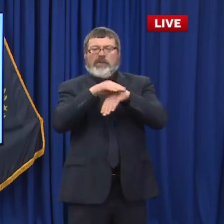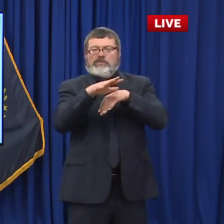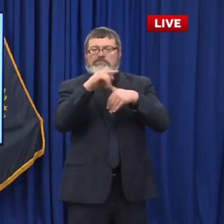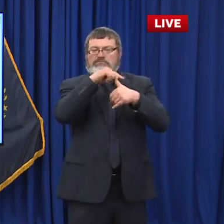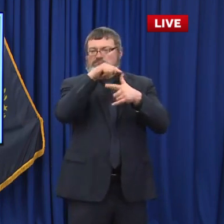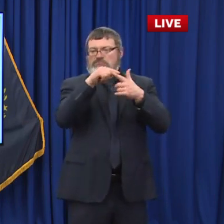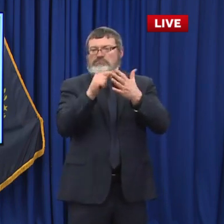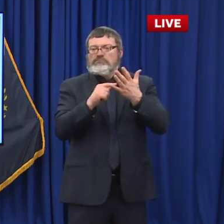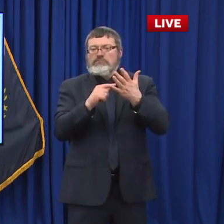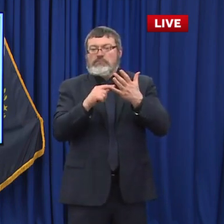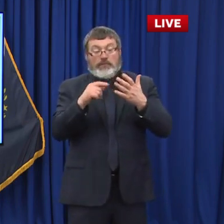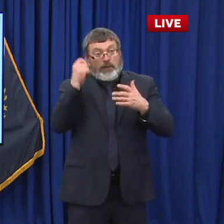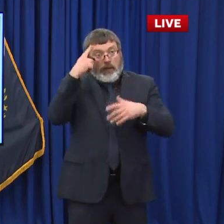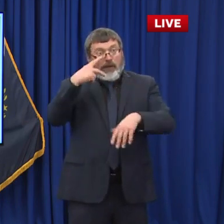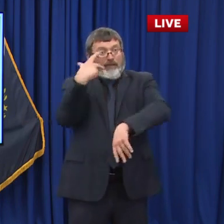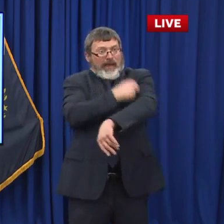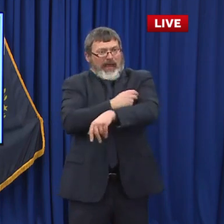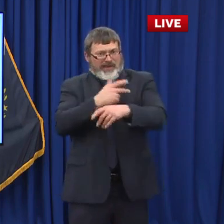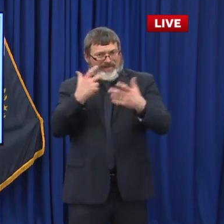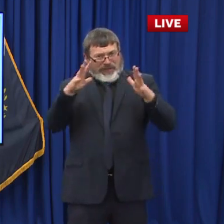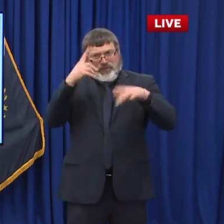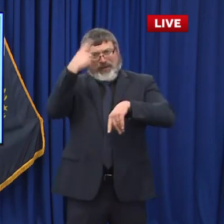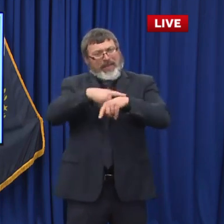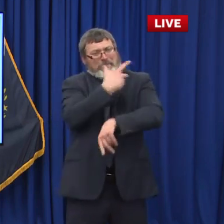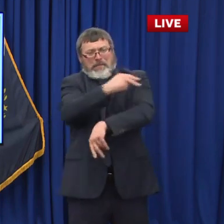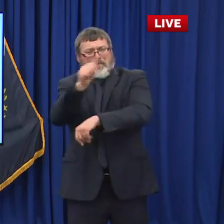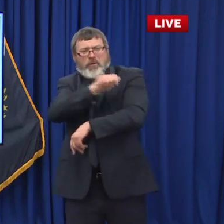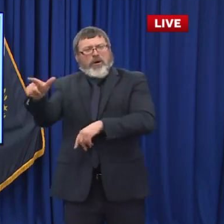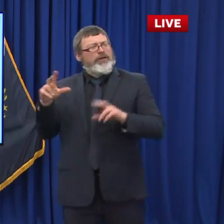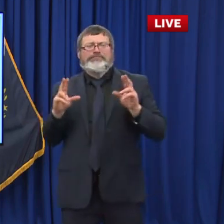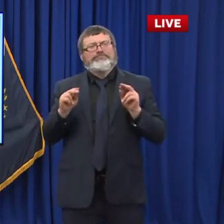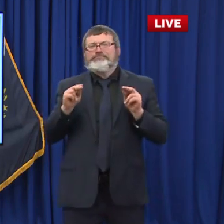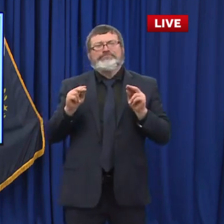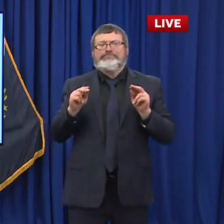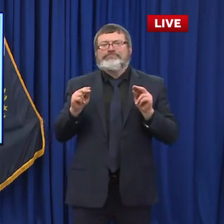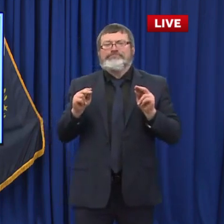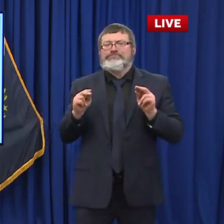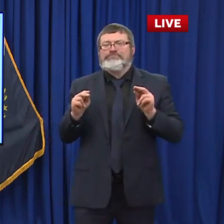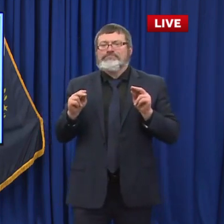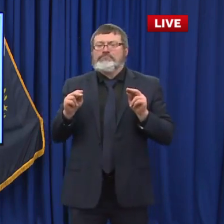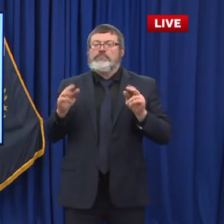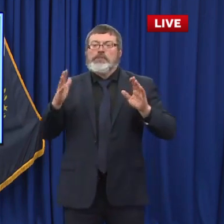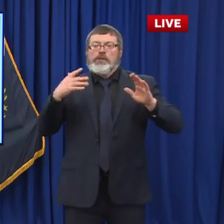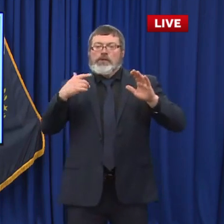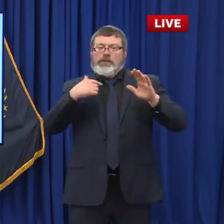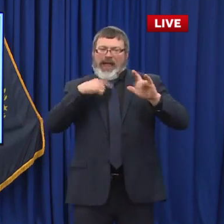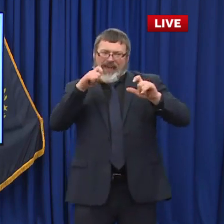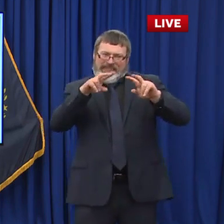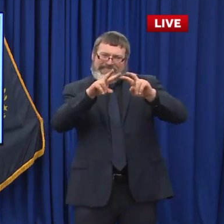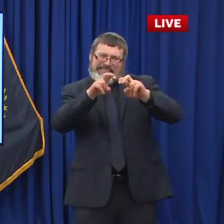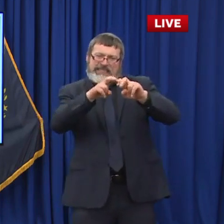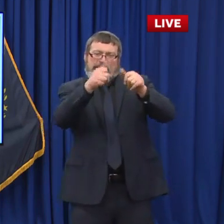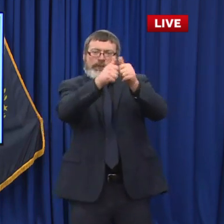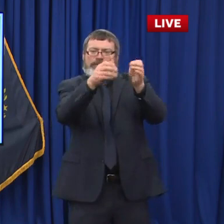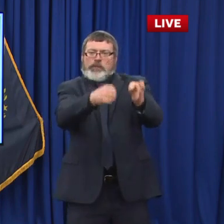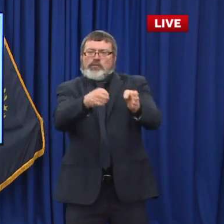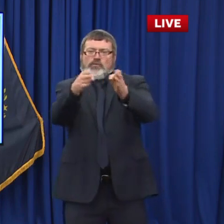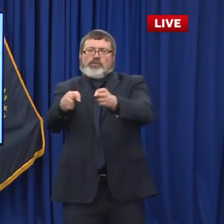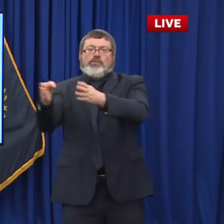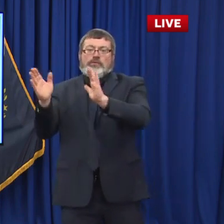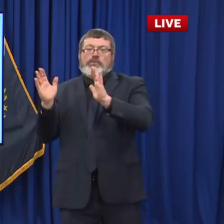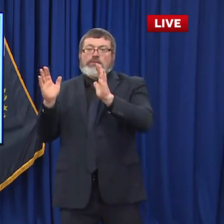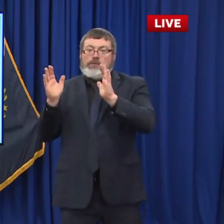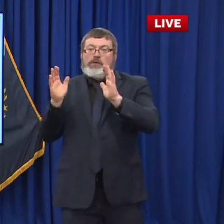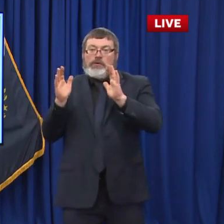WE HAVE MADE SUGGESTIONS TO THEM ON WHO TO VACCINATE FIRST BECAUSE THEY DID NOT GET ENOUGH TO GET THE HIGHEST RISK HEALTH CARE WORKERS.